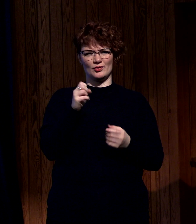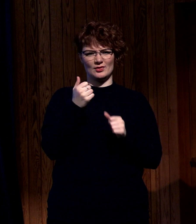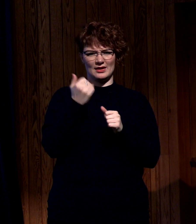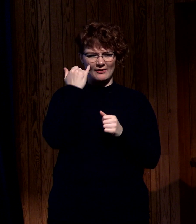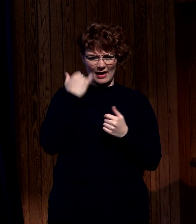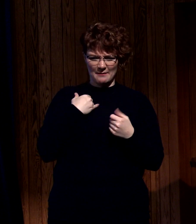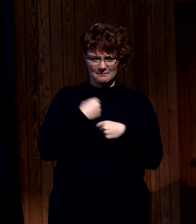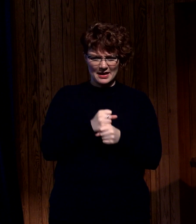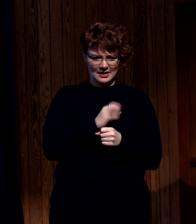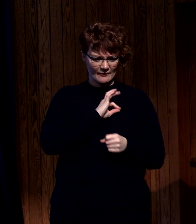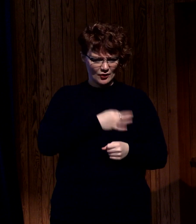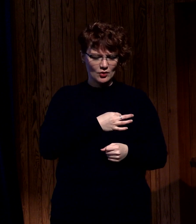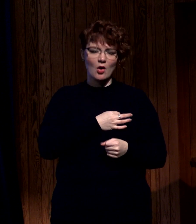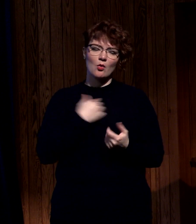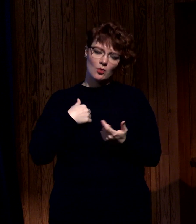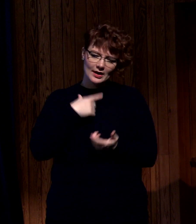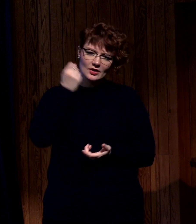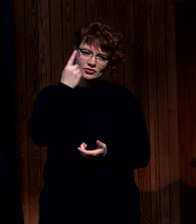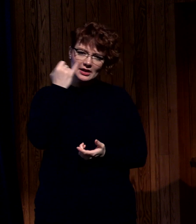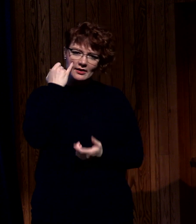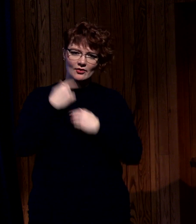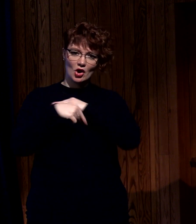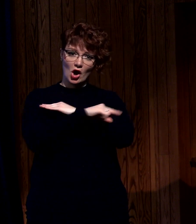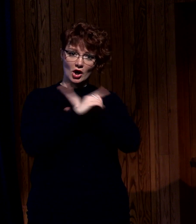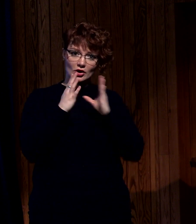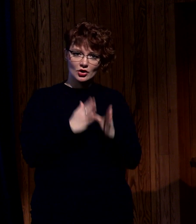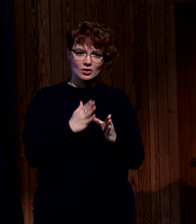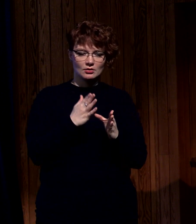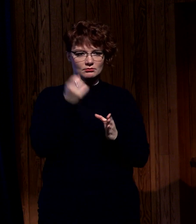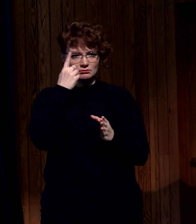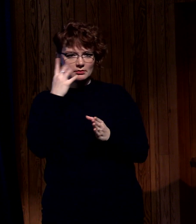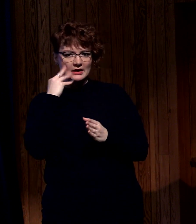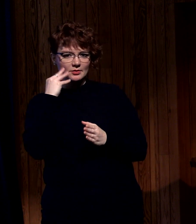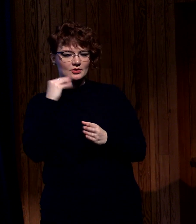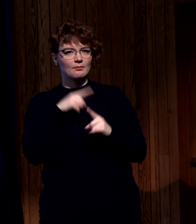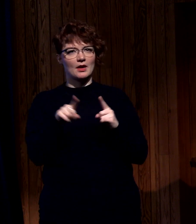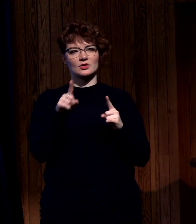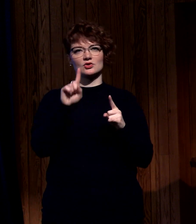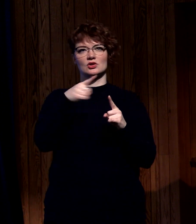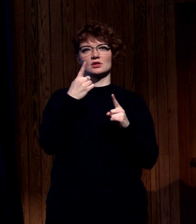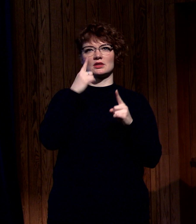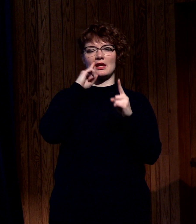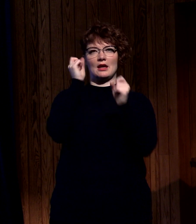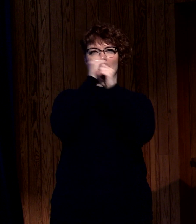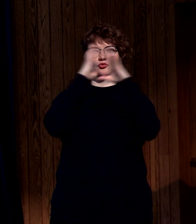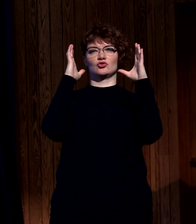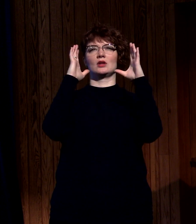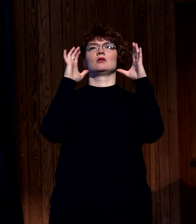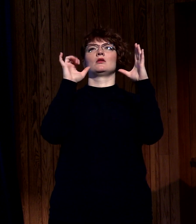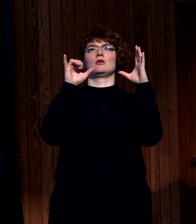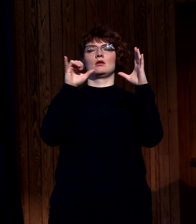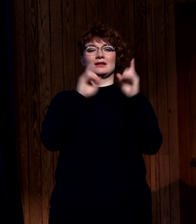logically from a gardening perspective, but just even above the imagery, this sort of signals that discipleship and